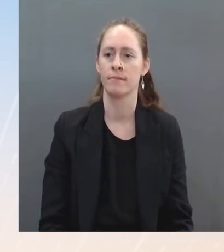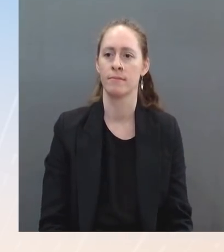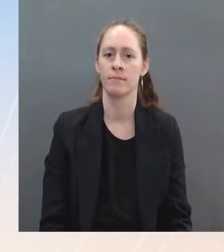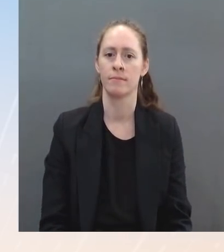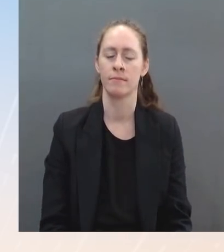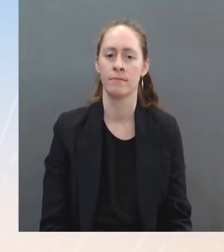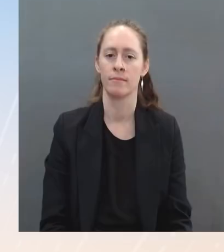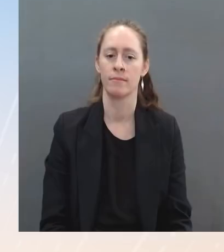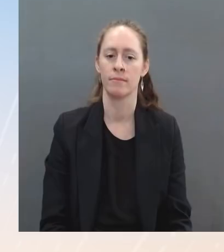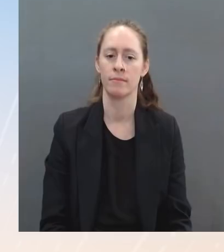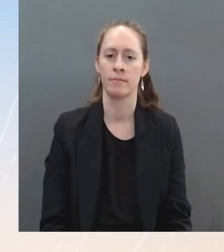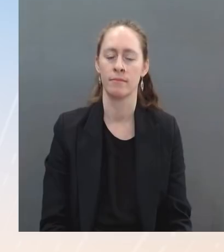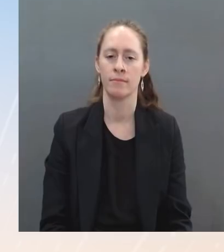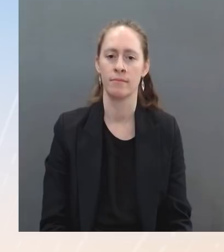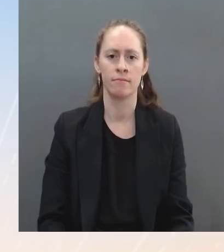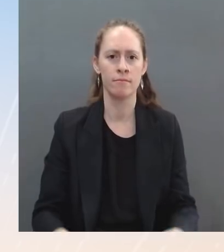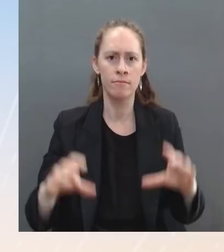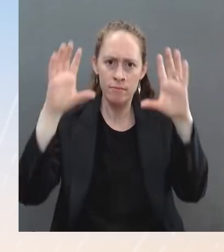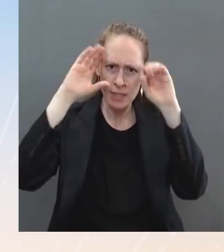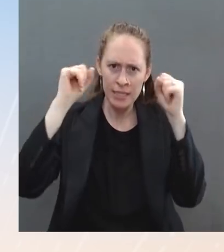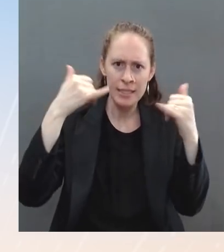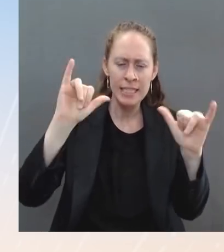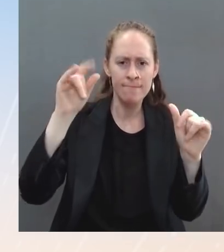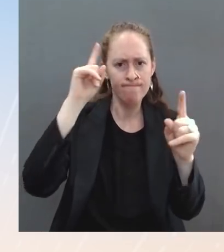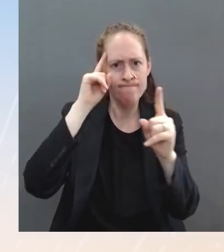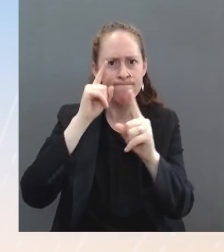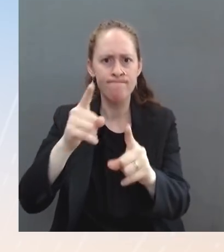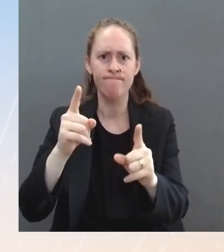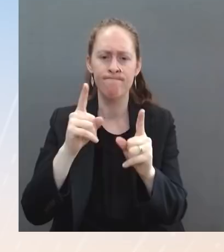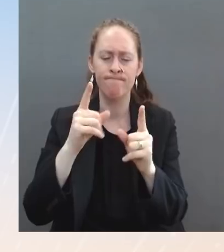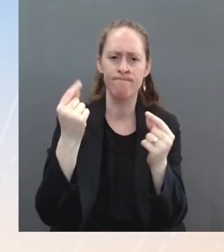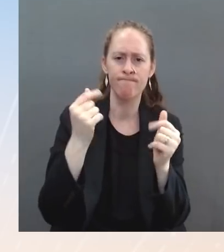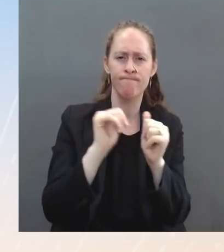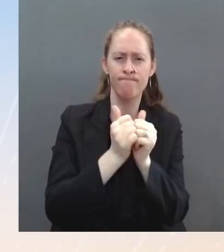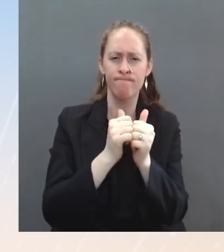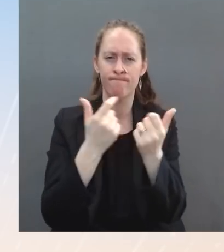to address the things that people across the country are worried about, including gas prices.